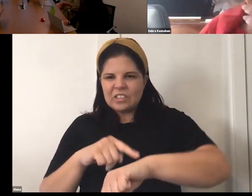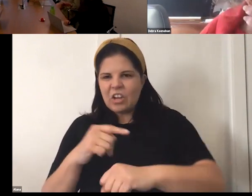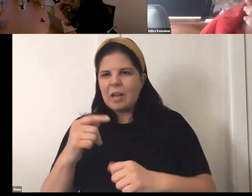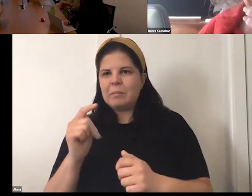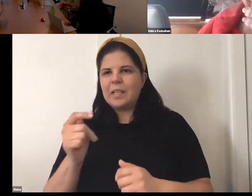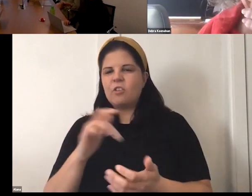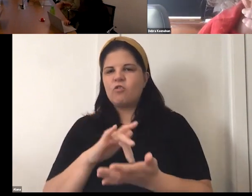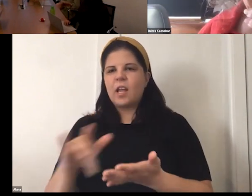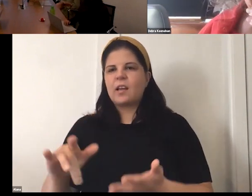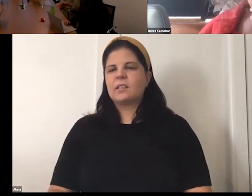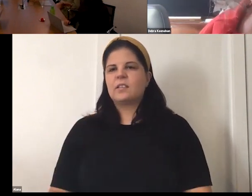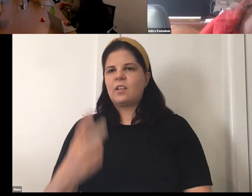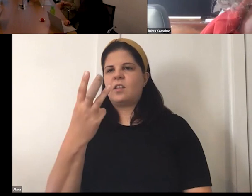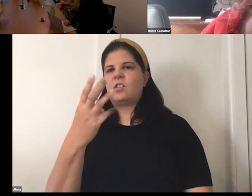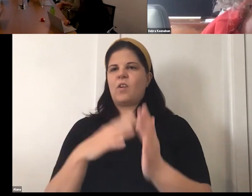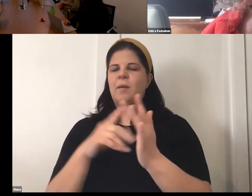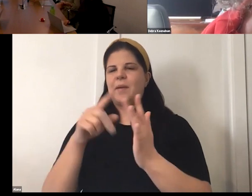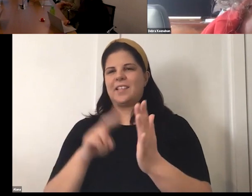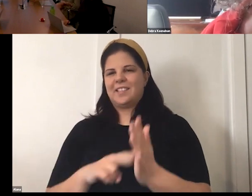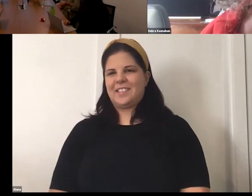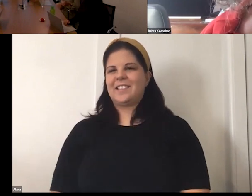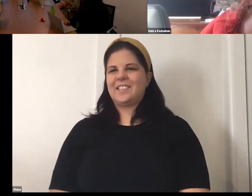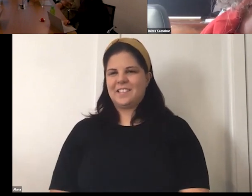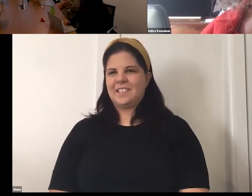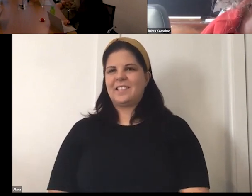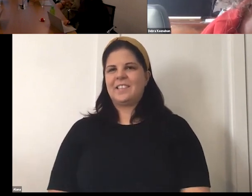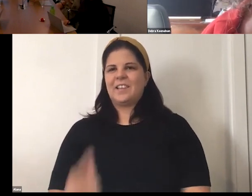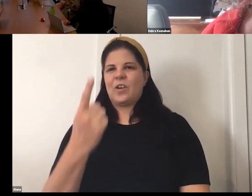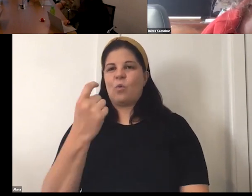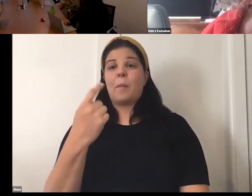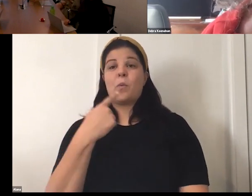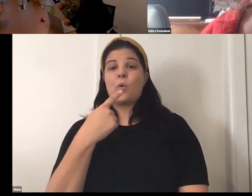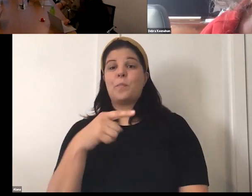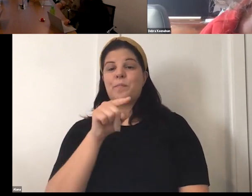Sing a little song. Sing a three. One more statement.